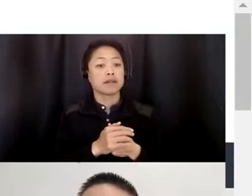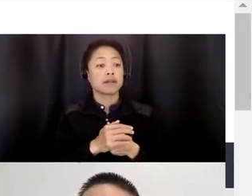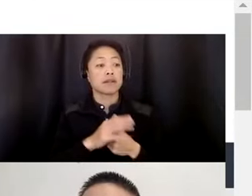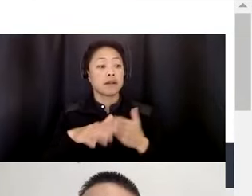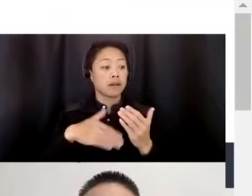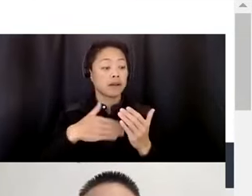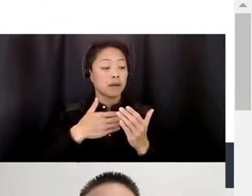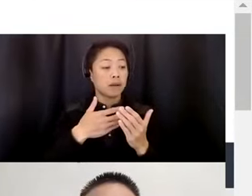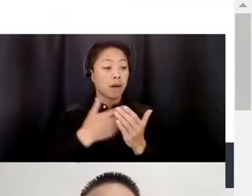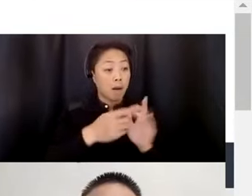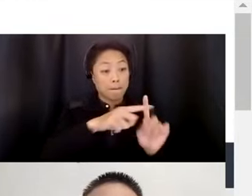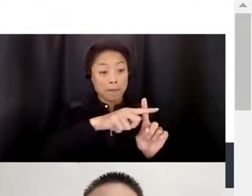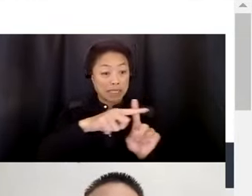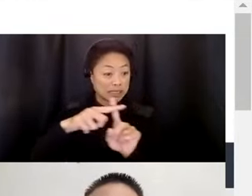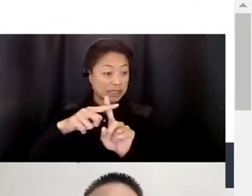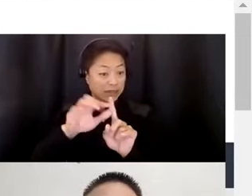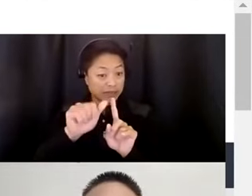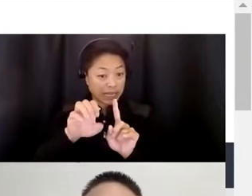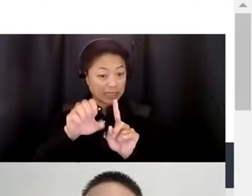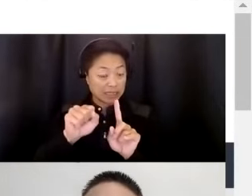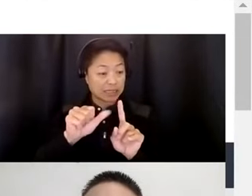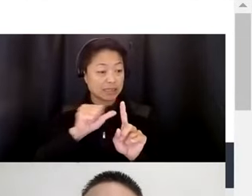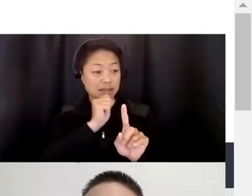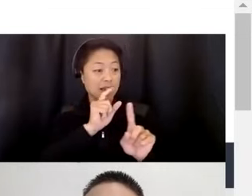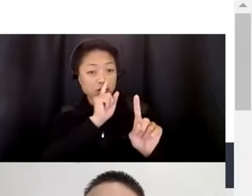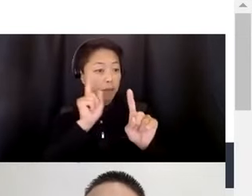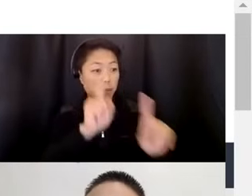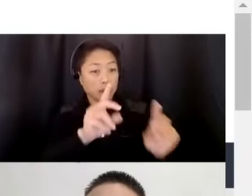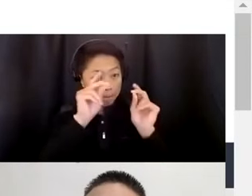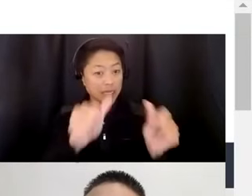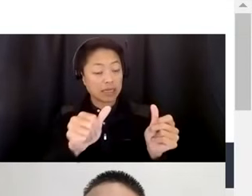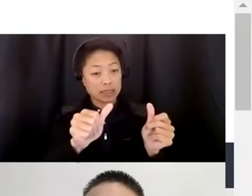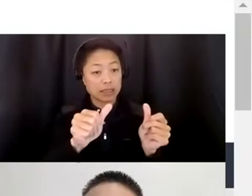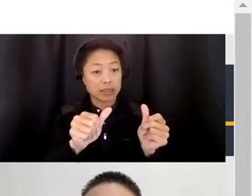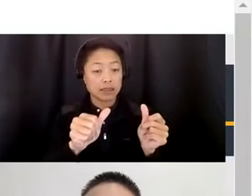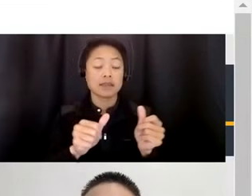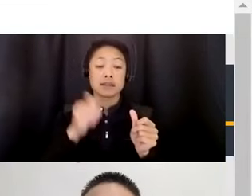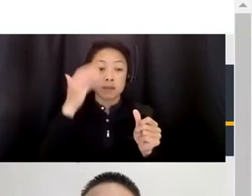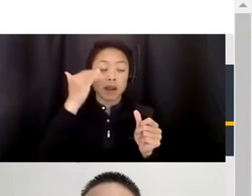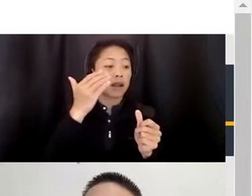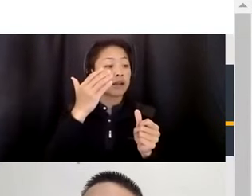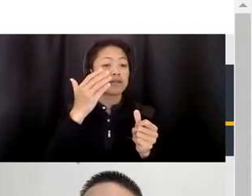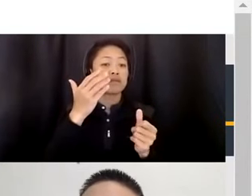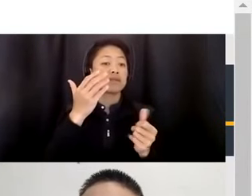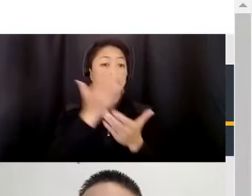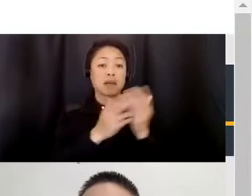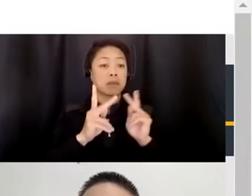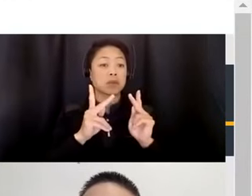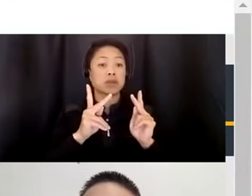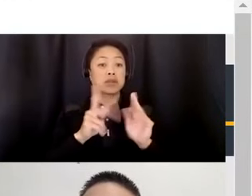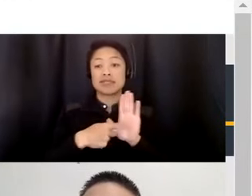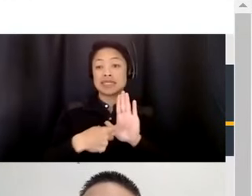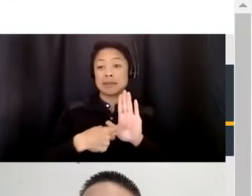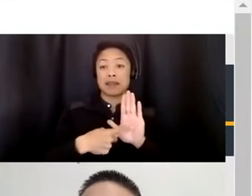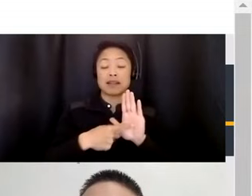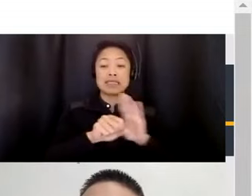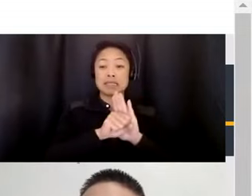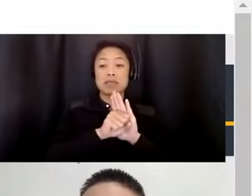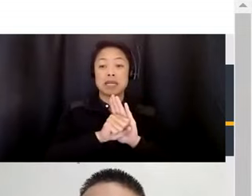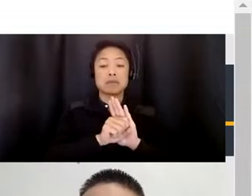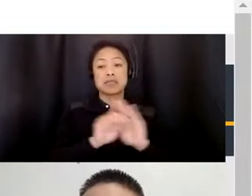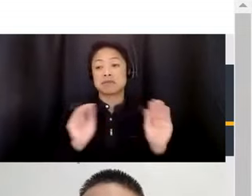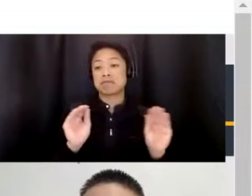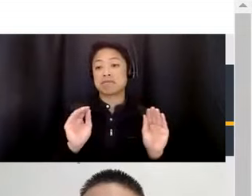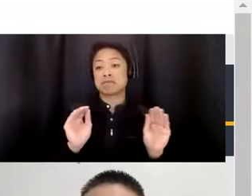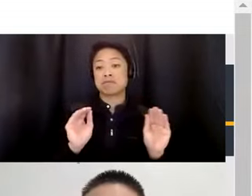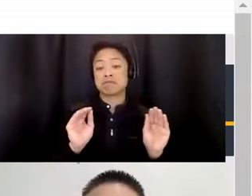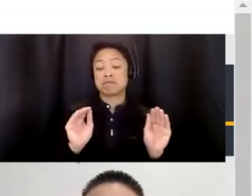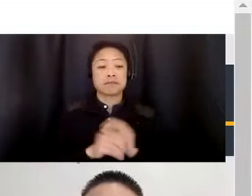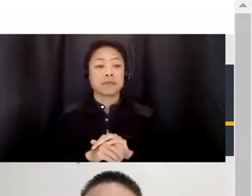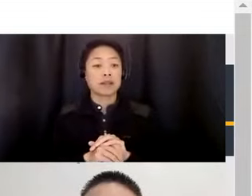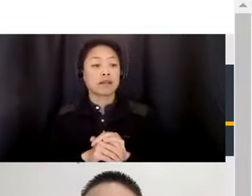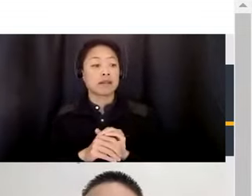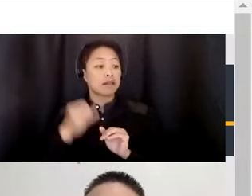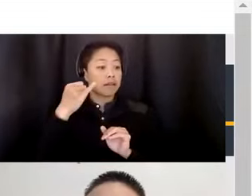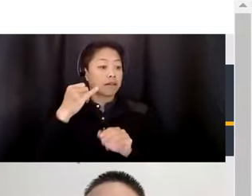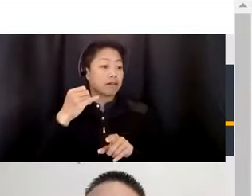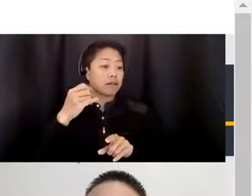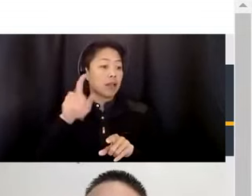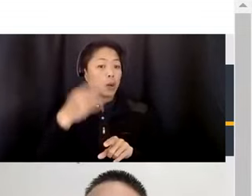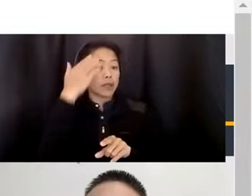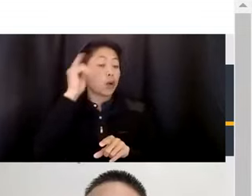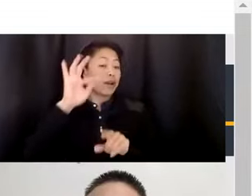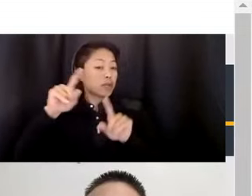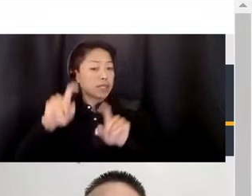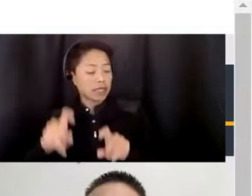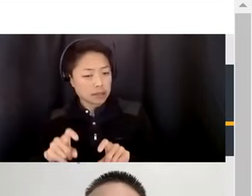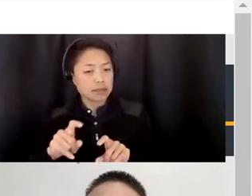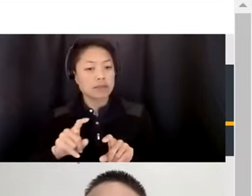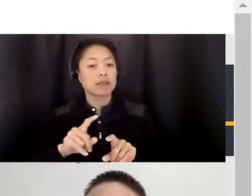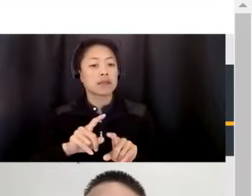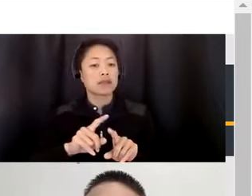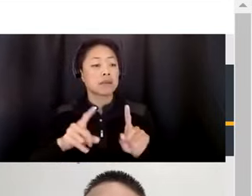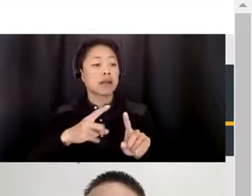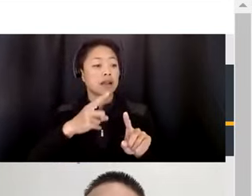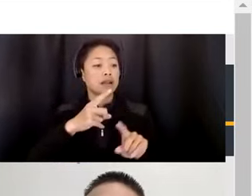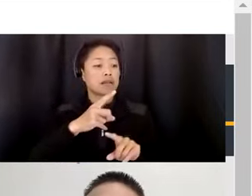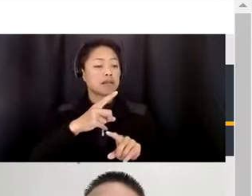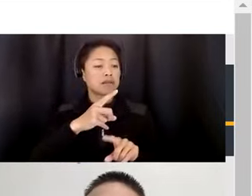I’ll just copy this link into the chat. UNKNOWN VOICE: There’s a question in the chat.